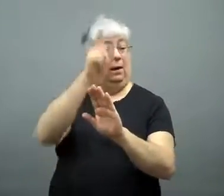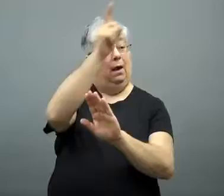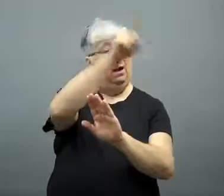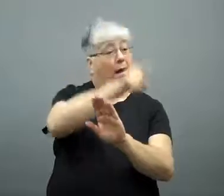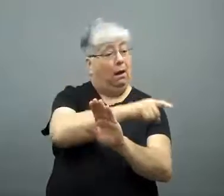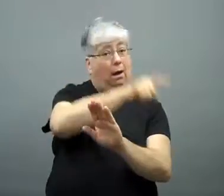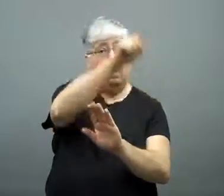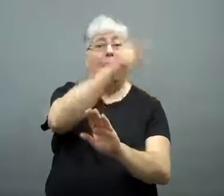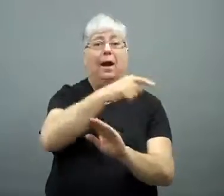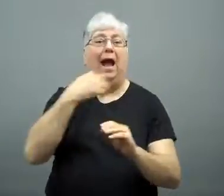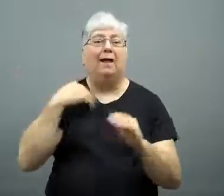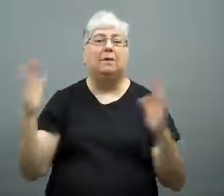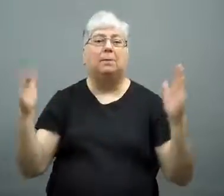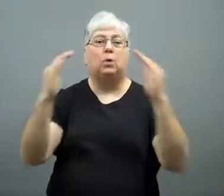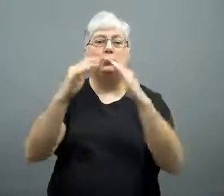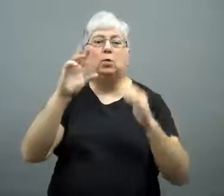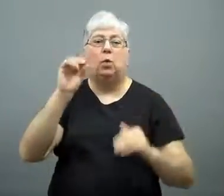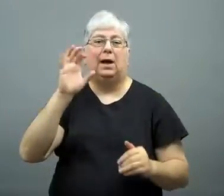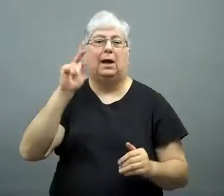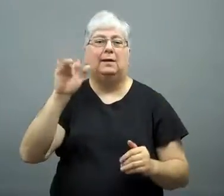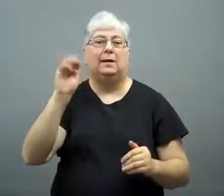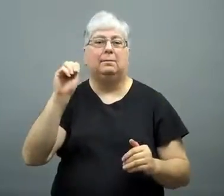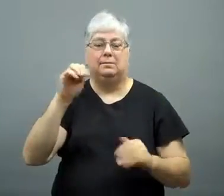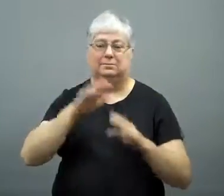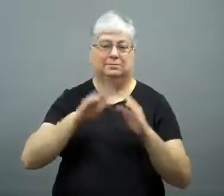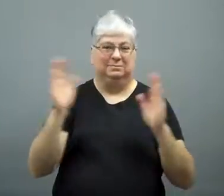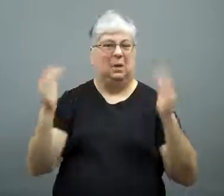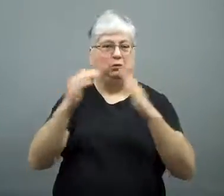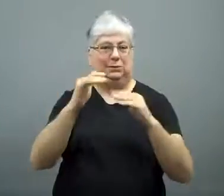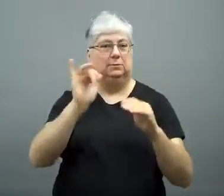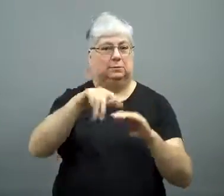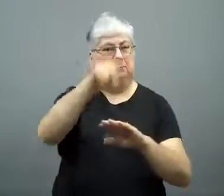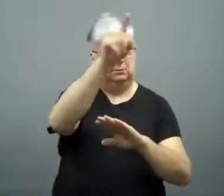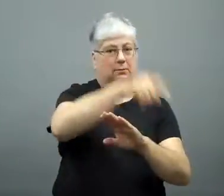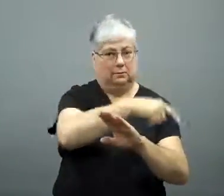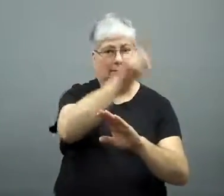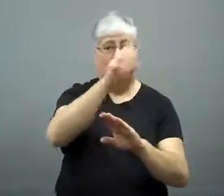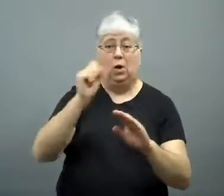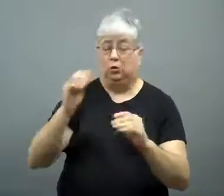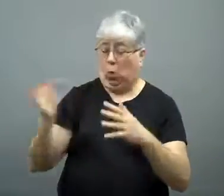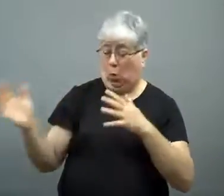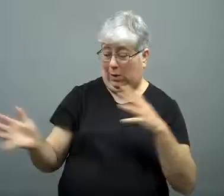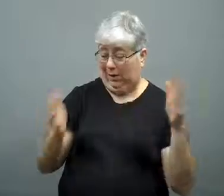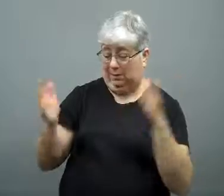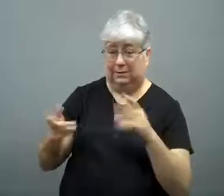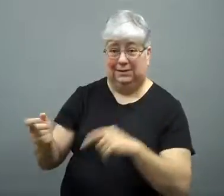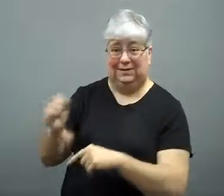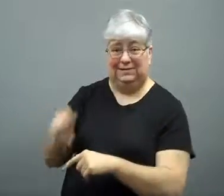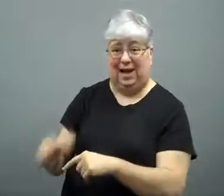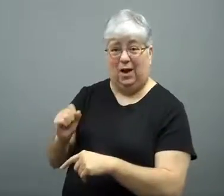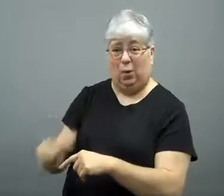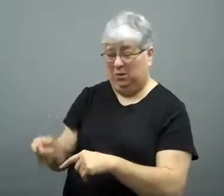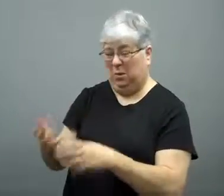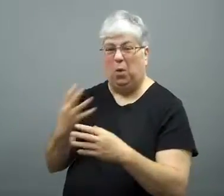And the Rocky Mountains to the west.